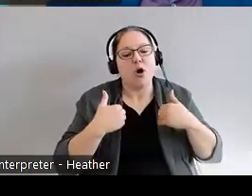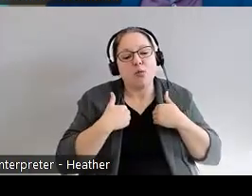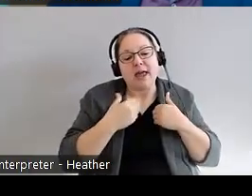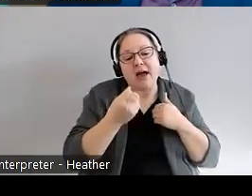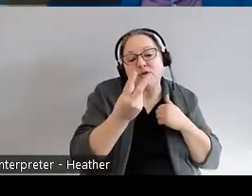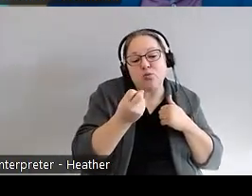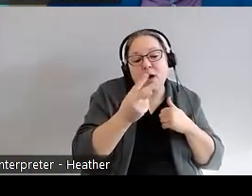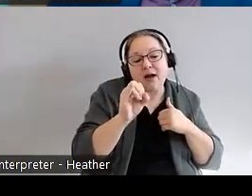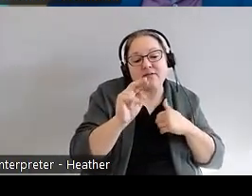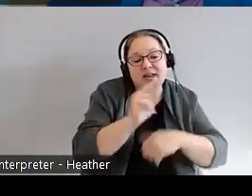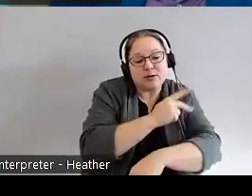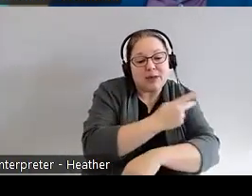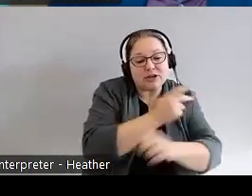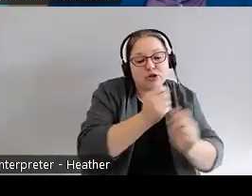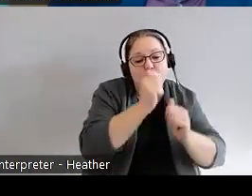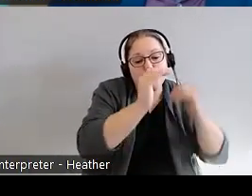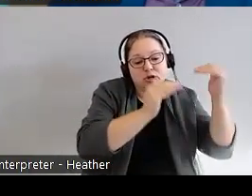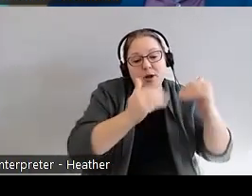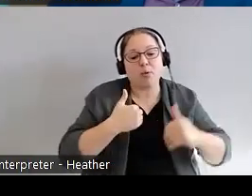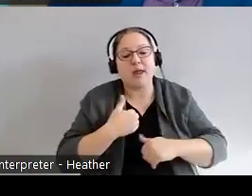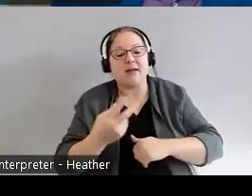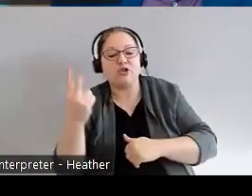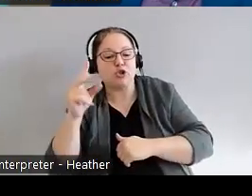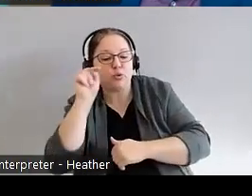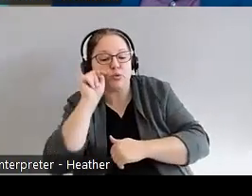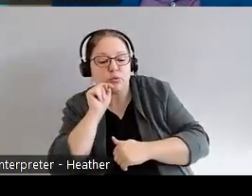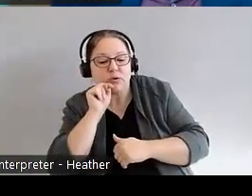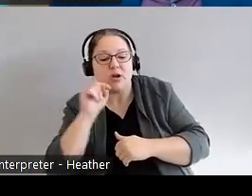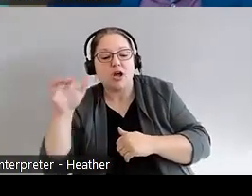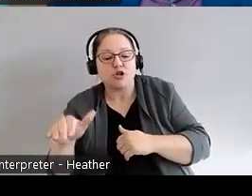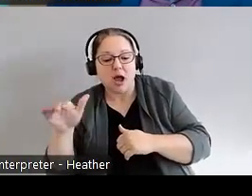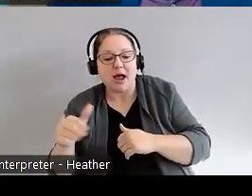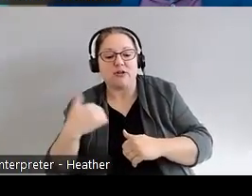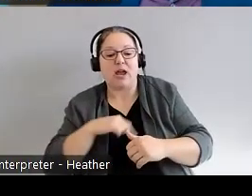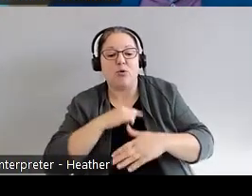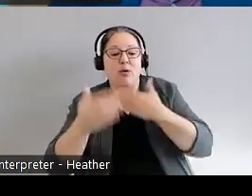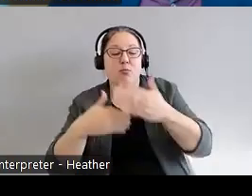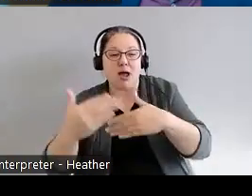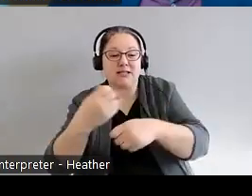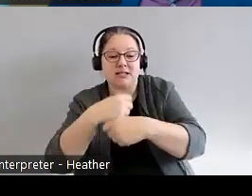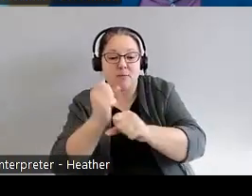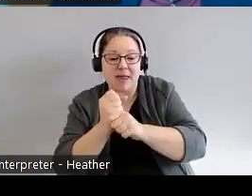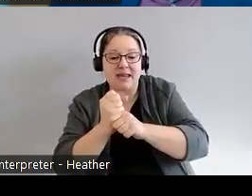we have some two uh child adolescent units and we are in the process of creating um a 13th unit uh